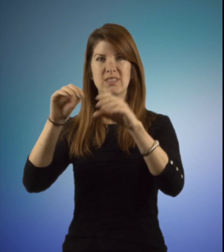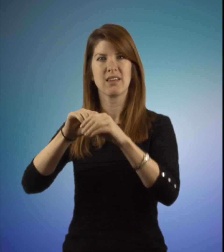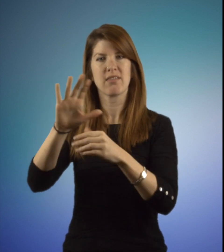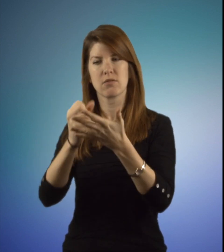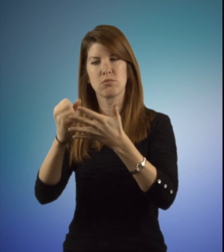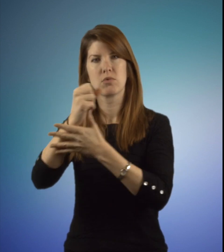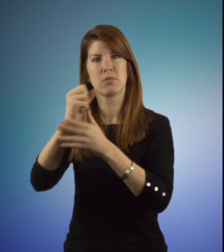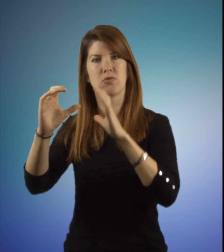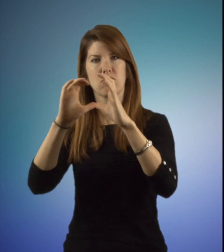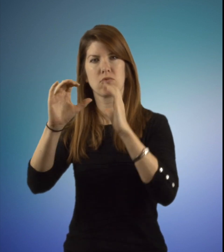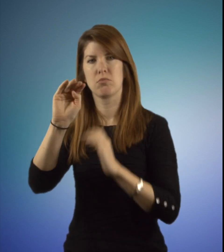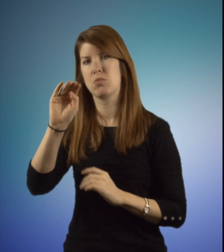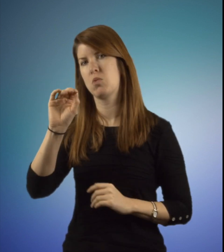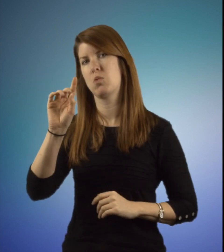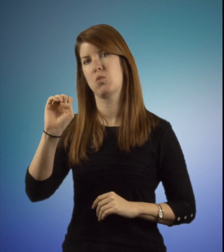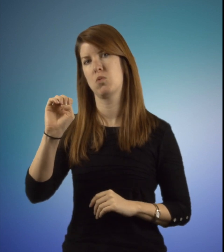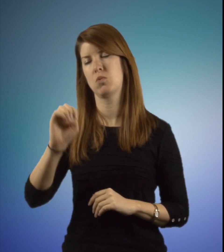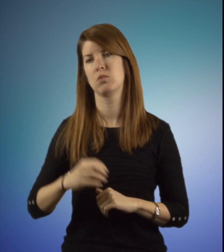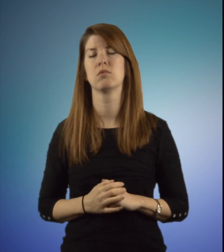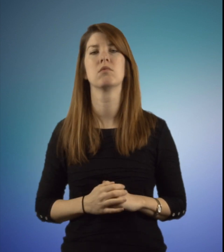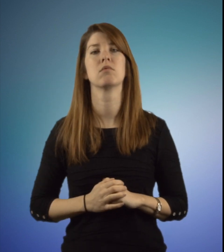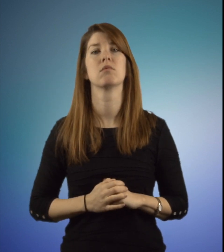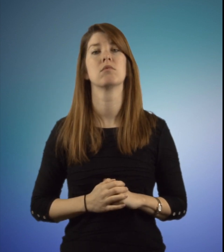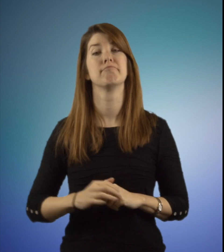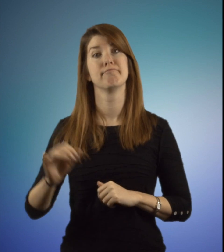for direction instruction in their primary communication mode.